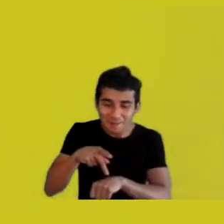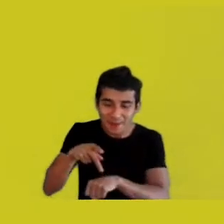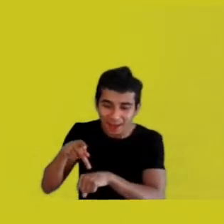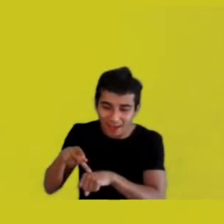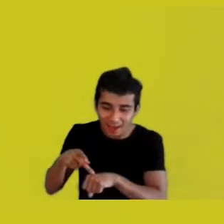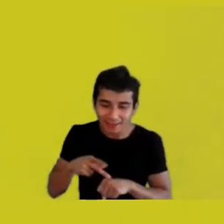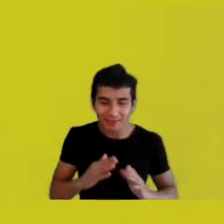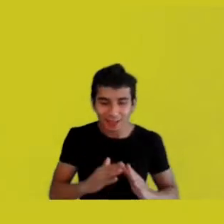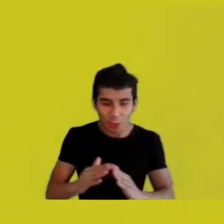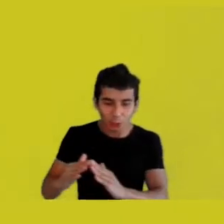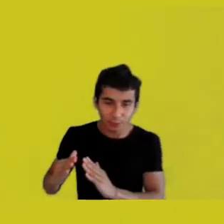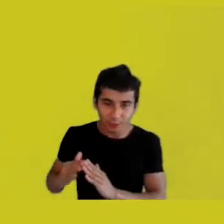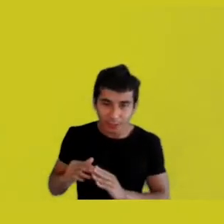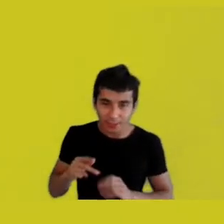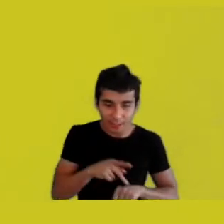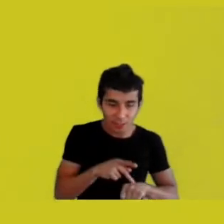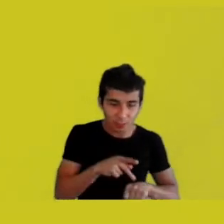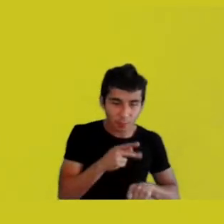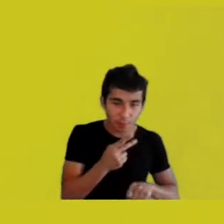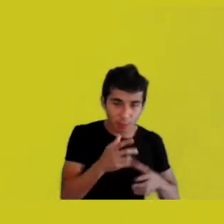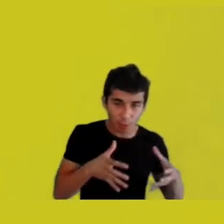These three pebbles, makuku matatu...